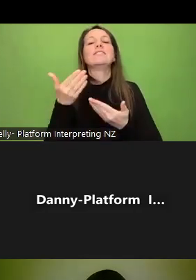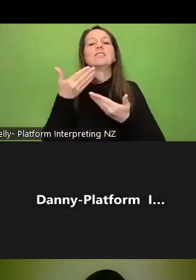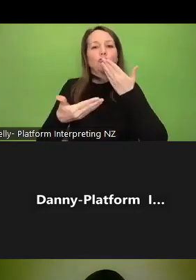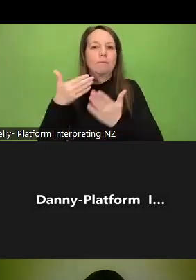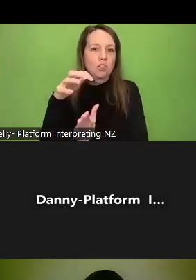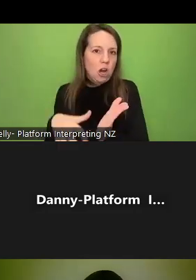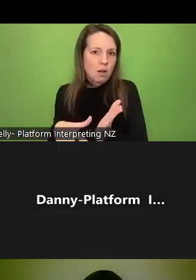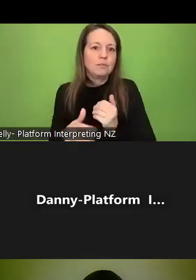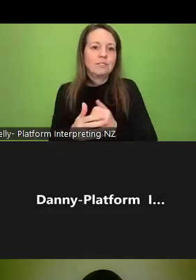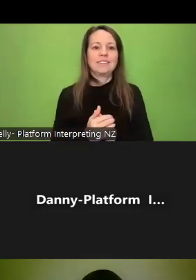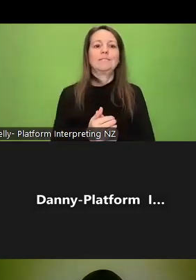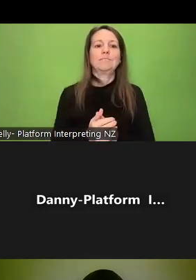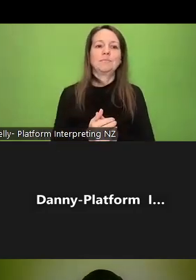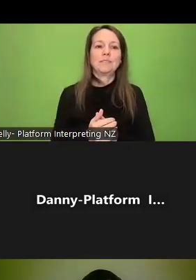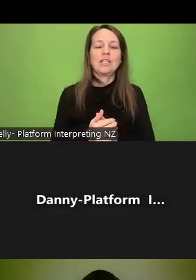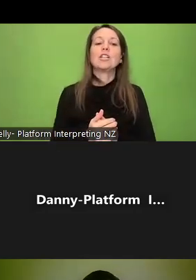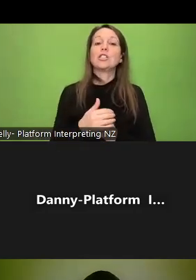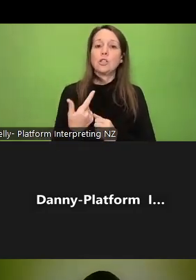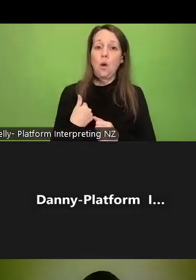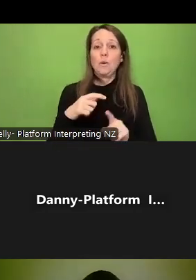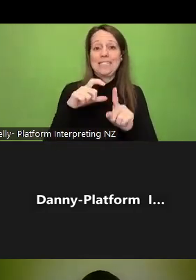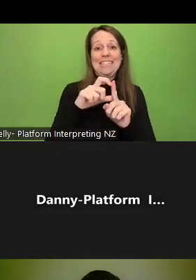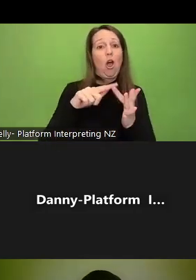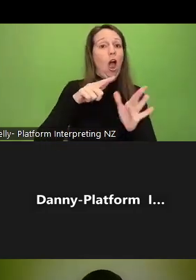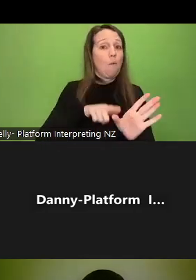very easy to include. You know what your show is all about, you know,